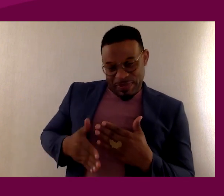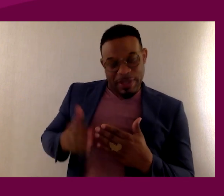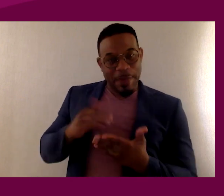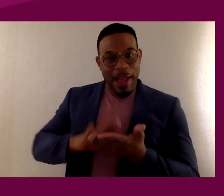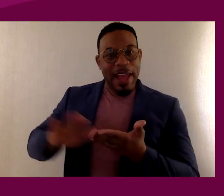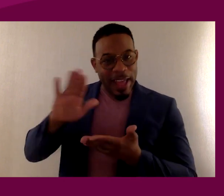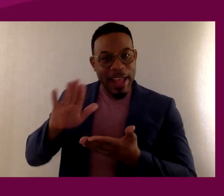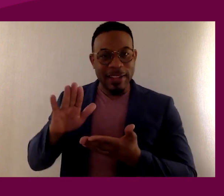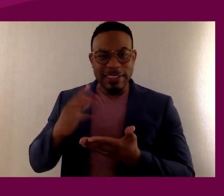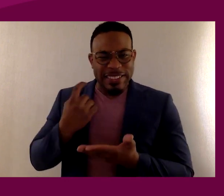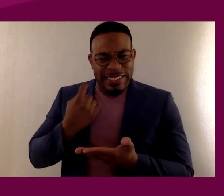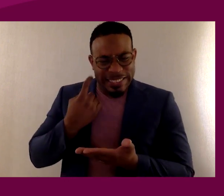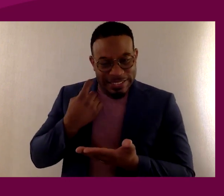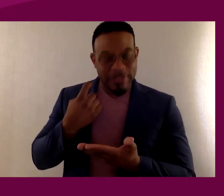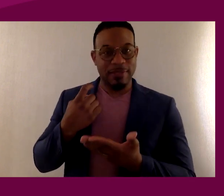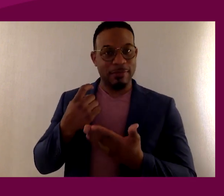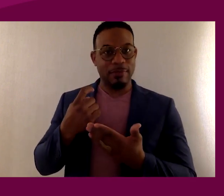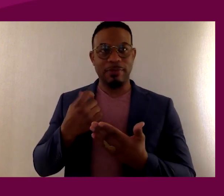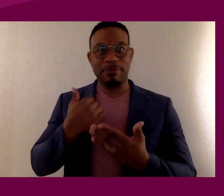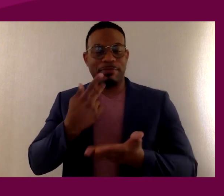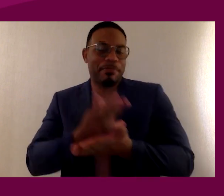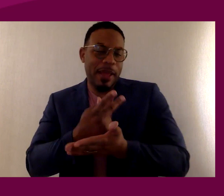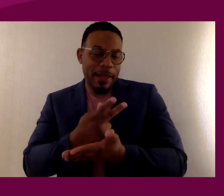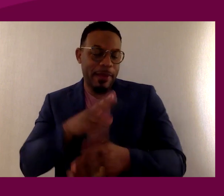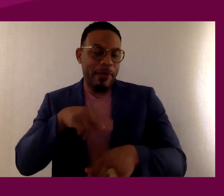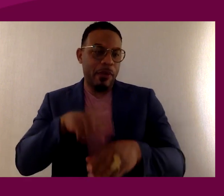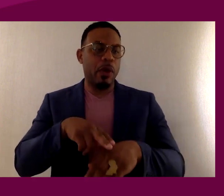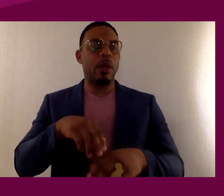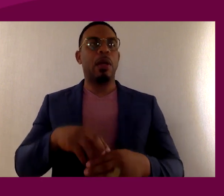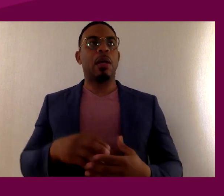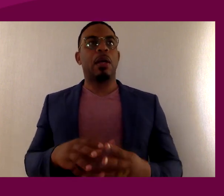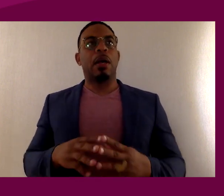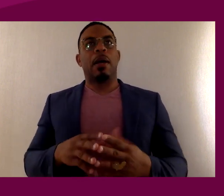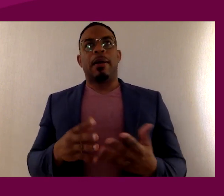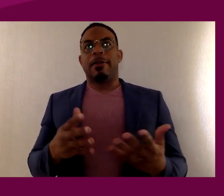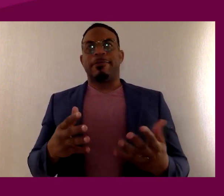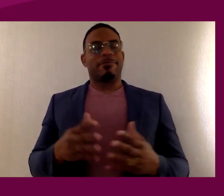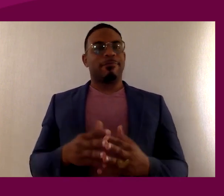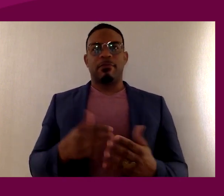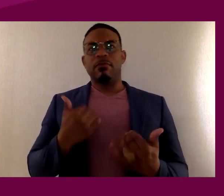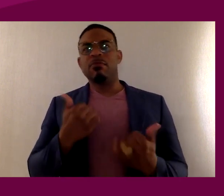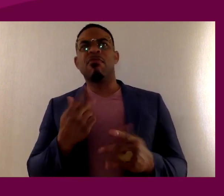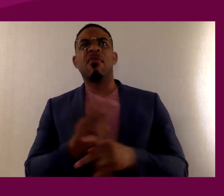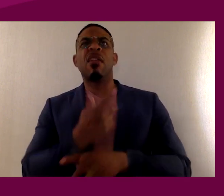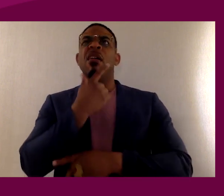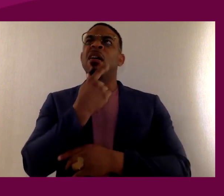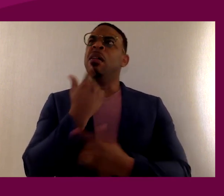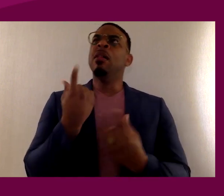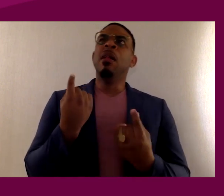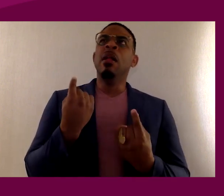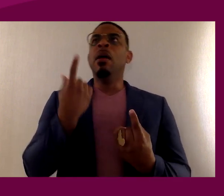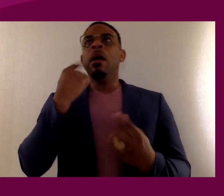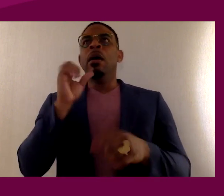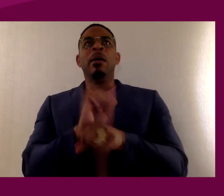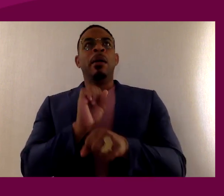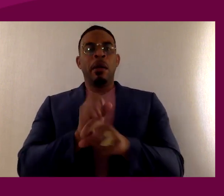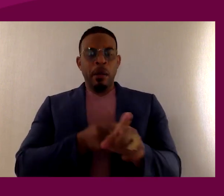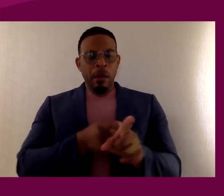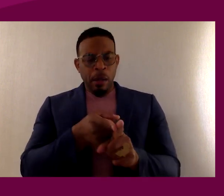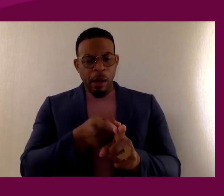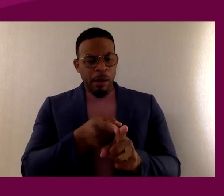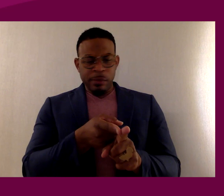I was finishing my college, courses is masters and was trying to figure out what I was going to